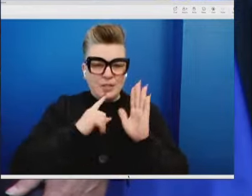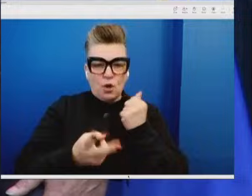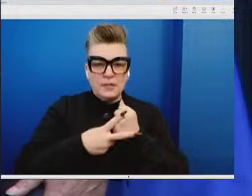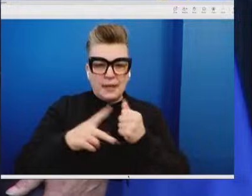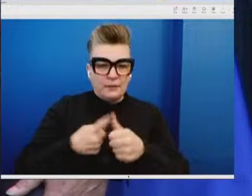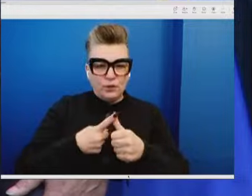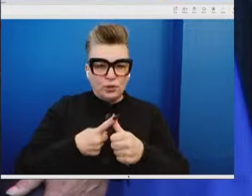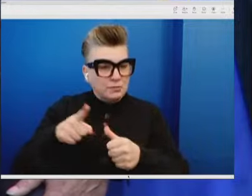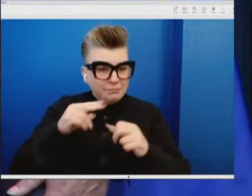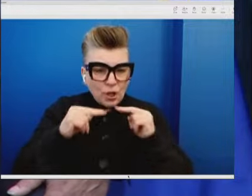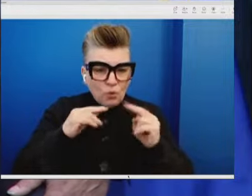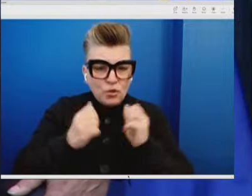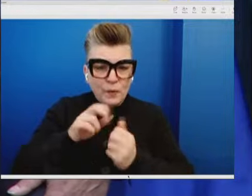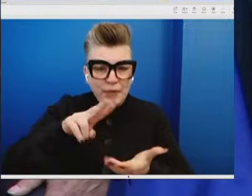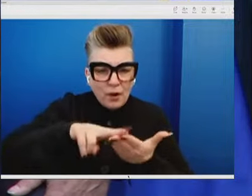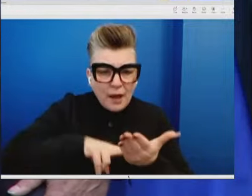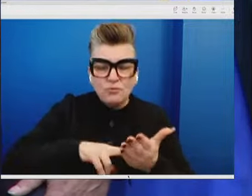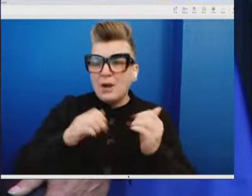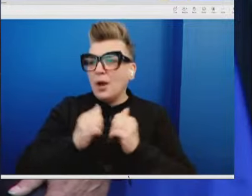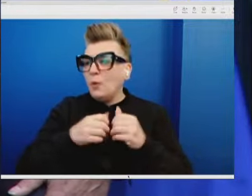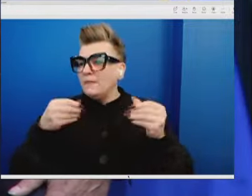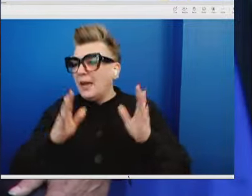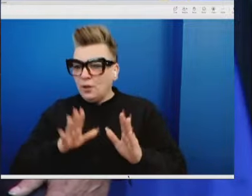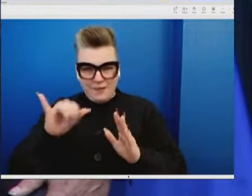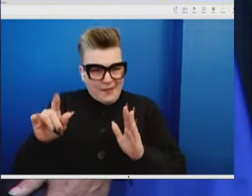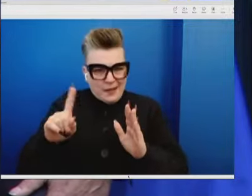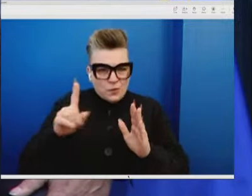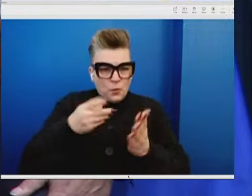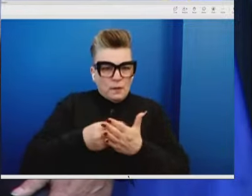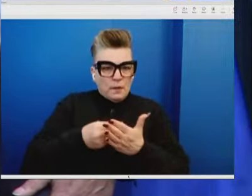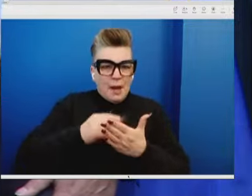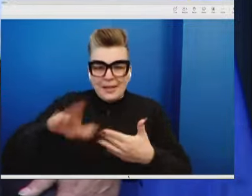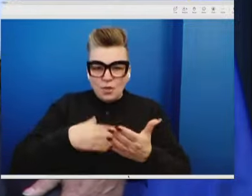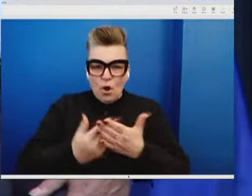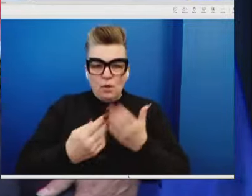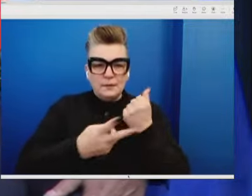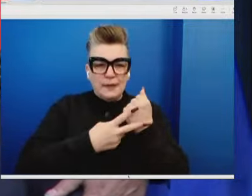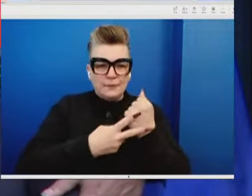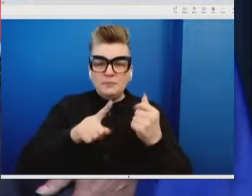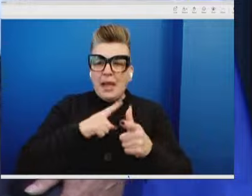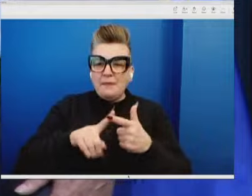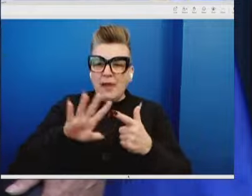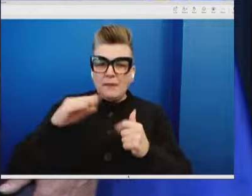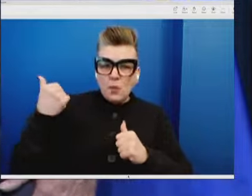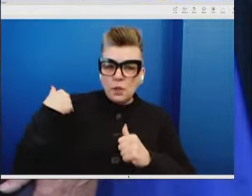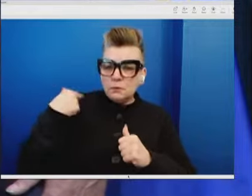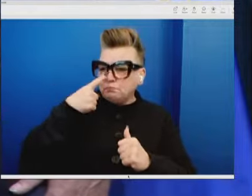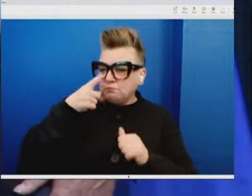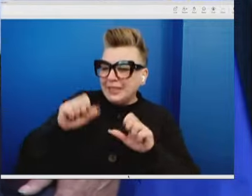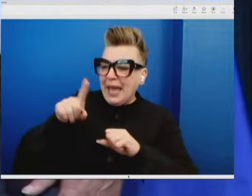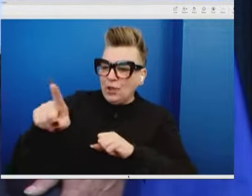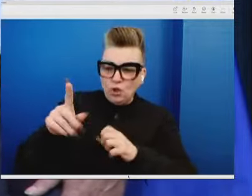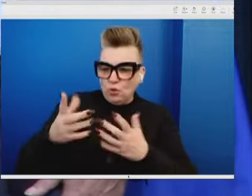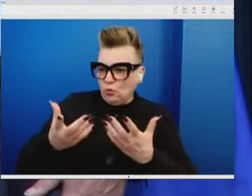with the vendors. That's where the money's all saved. Now, then they'll ask us for participation on things that they may need on innovation,